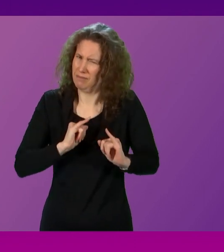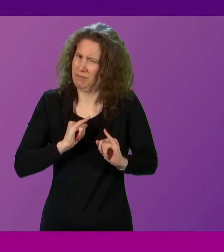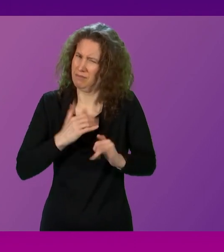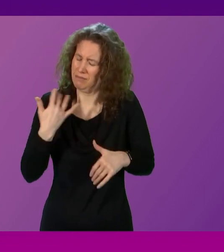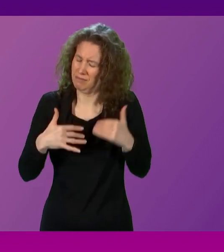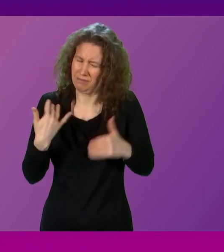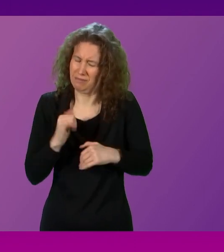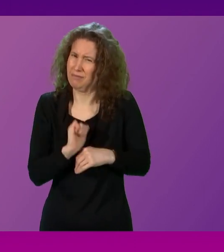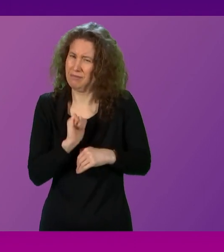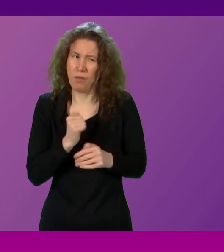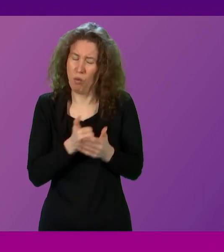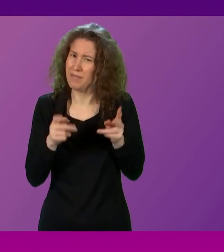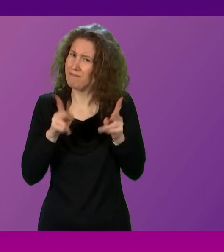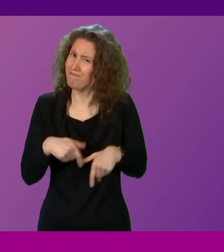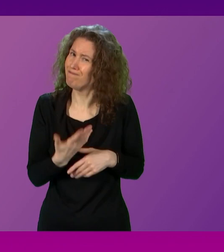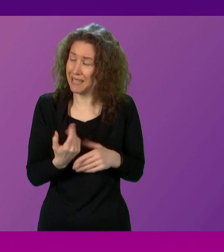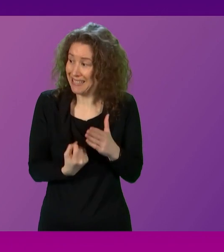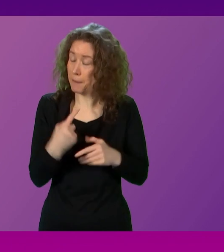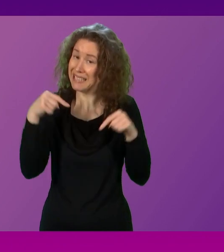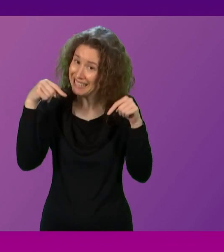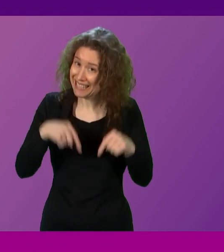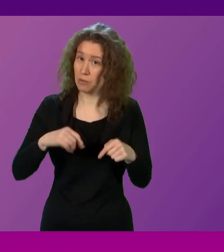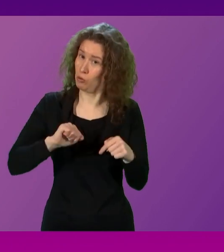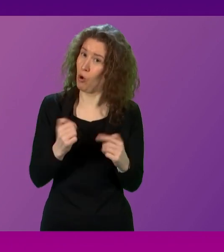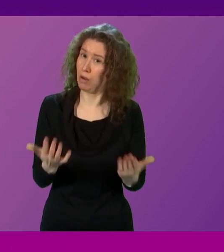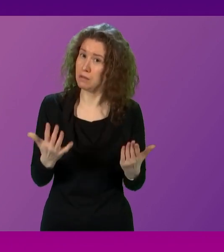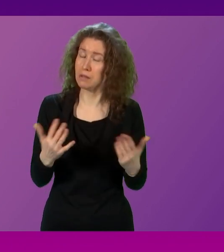loss of life. It is happening right here, right now, in Scotland.